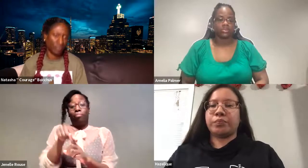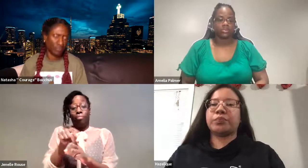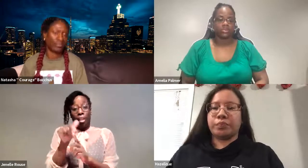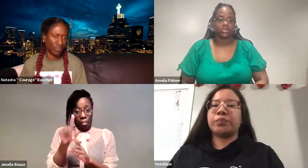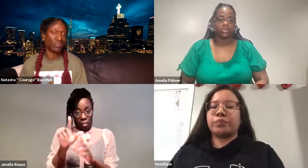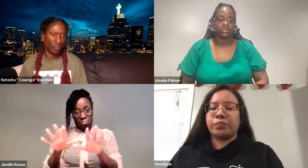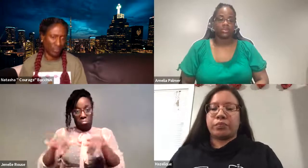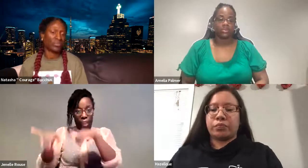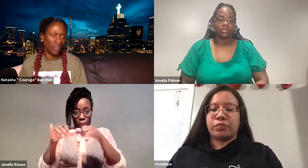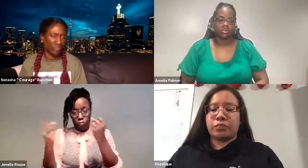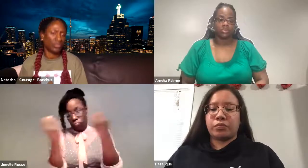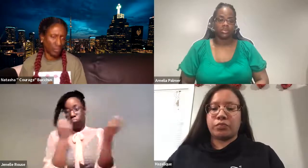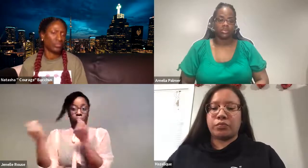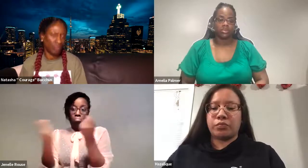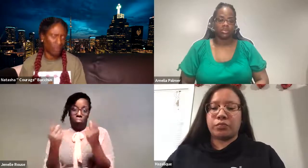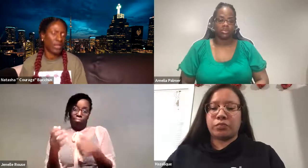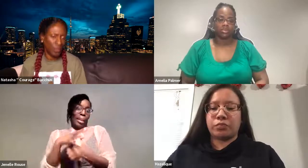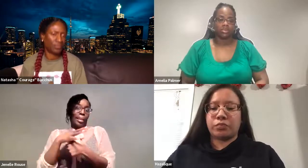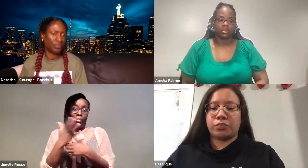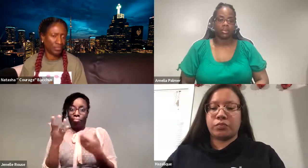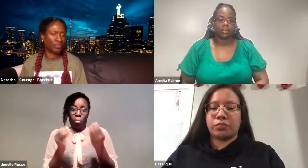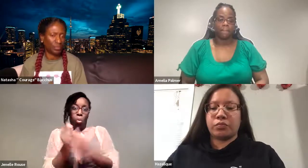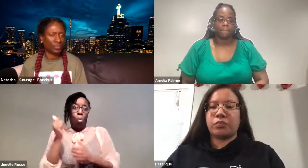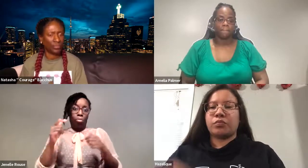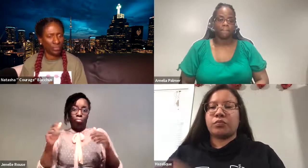also do have LSQ langue de signe quebecois which is the sign language used in quebec